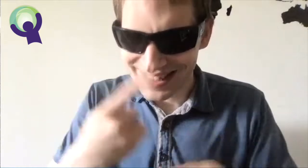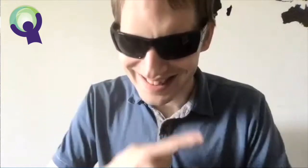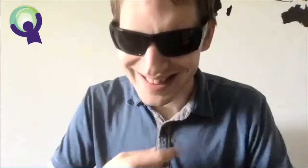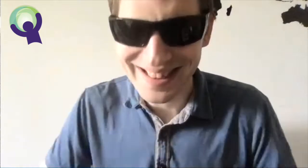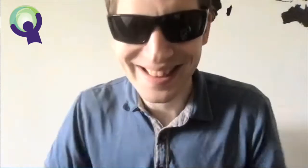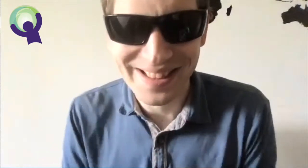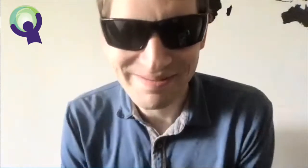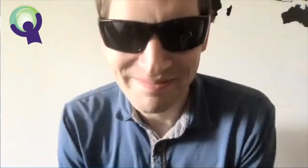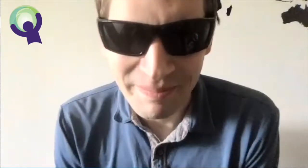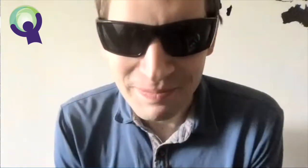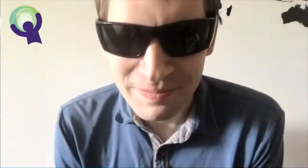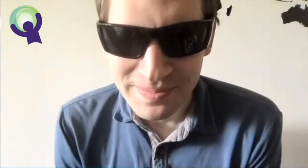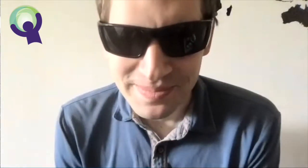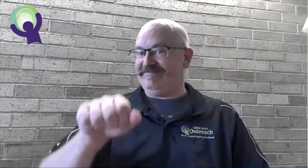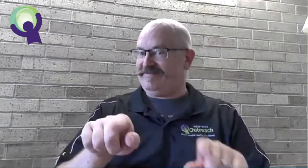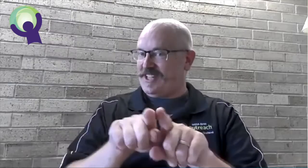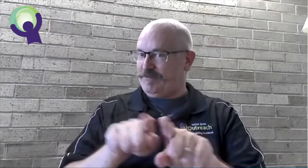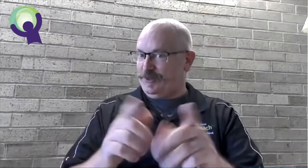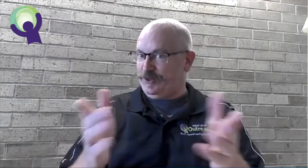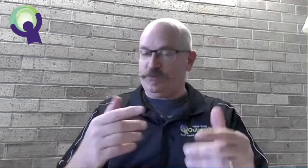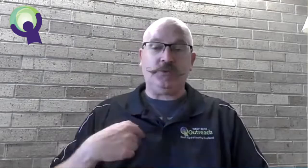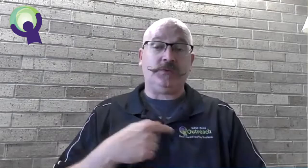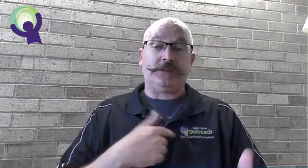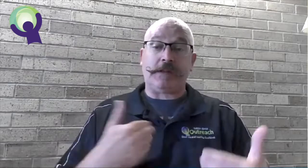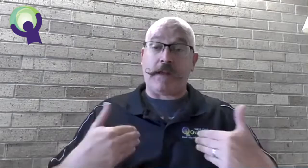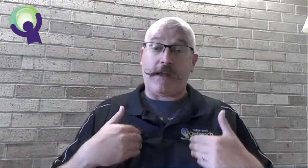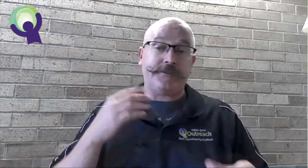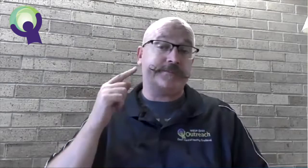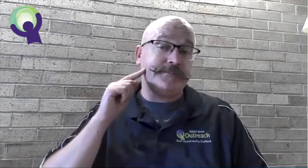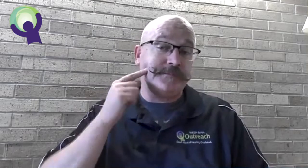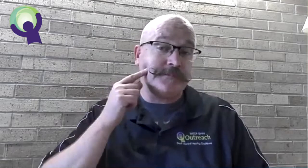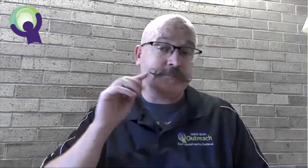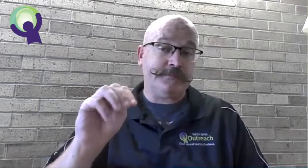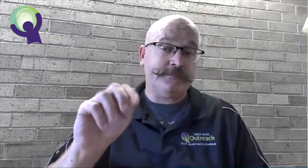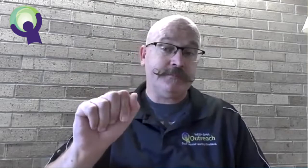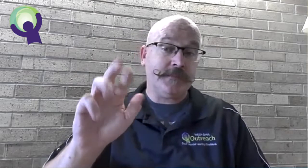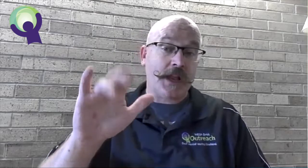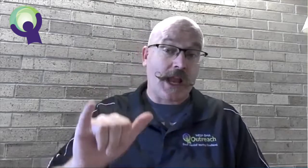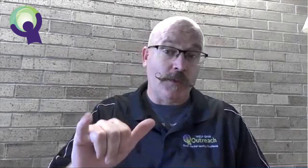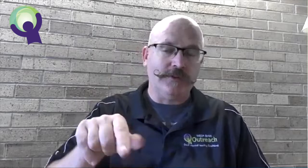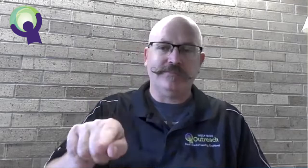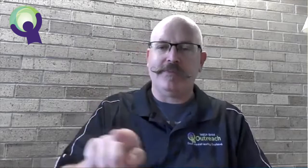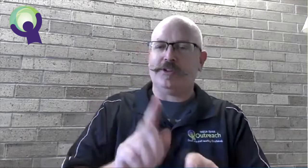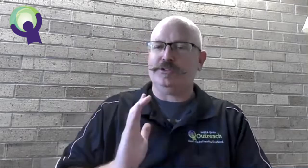Thank you for inviting me here today. (Scott) We're very glad you could be here. We also have our interpreters, Mary and Keith,